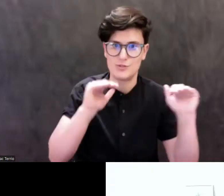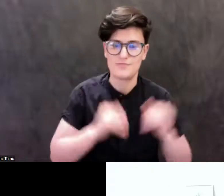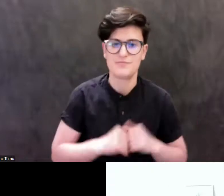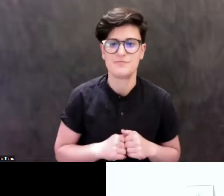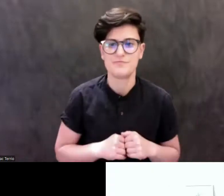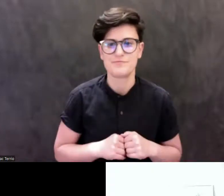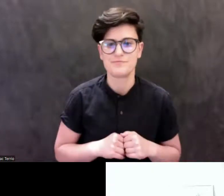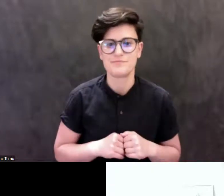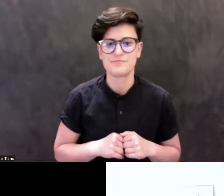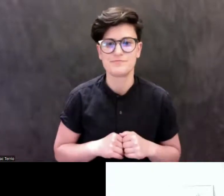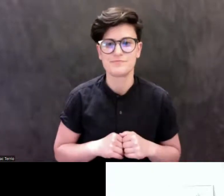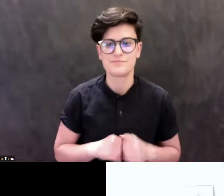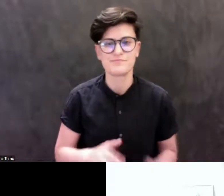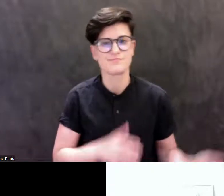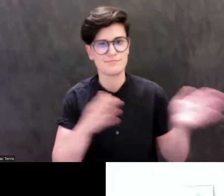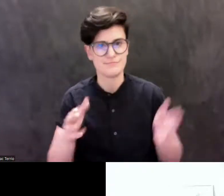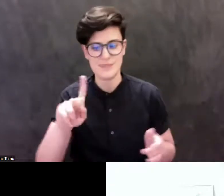________________________________________ Now we will turn it over to Kayle Hill and